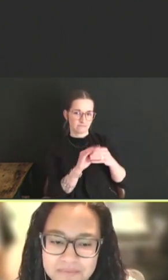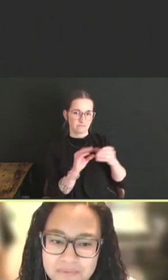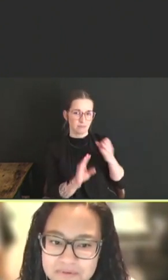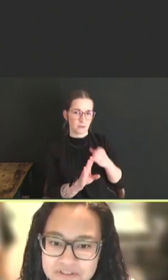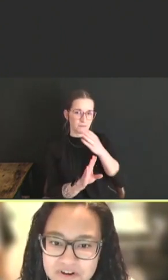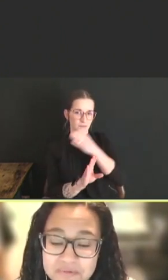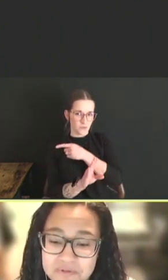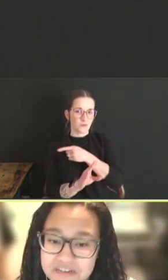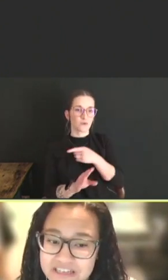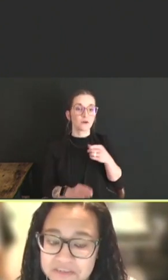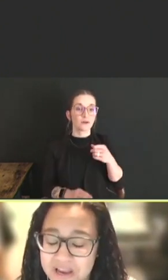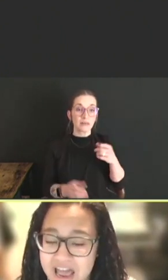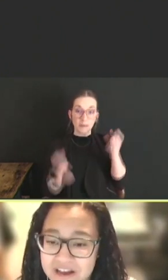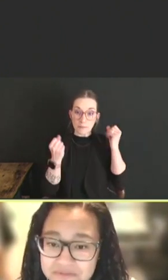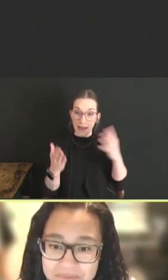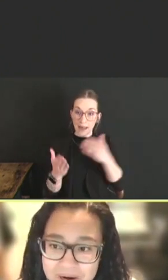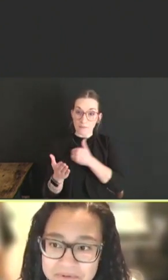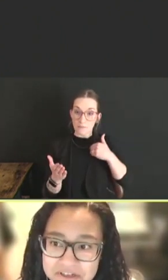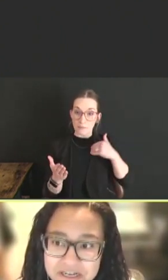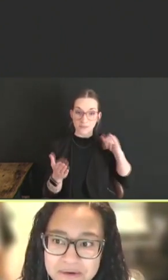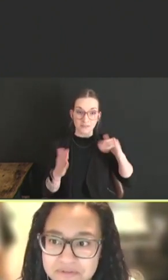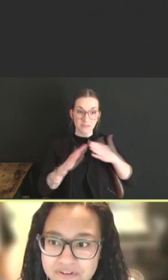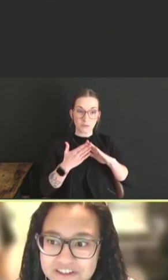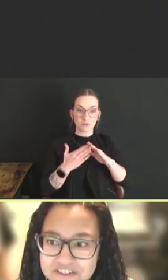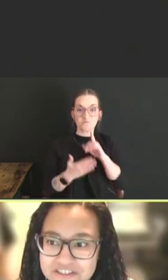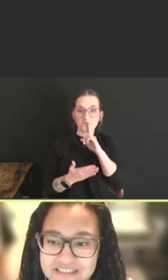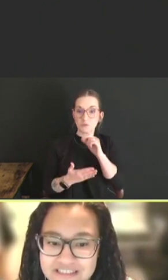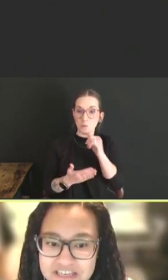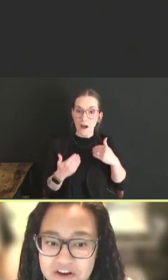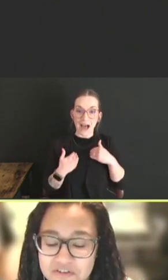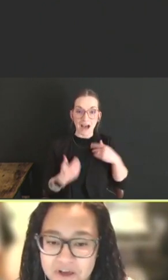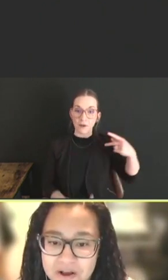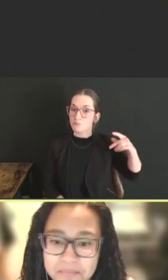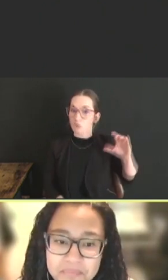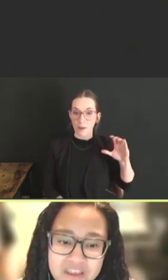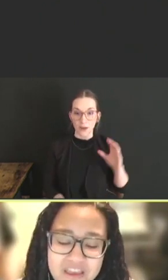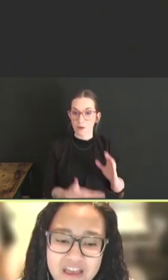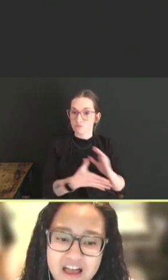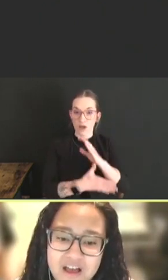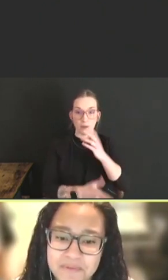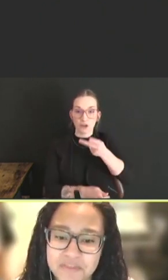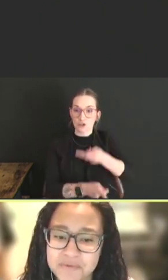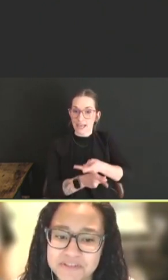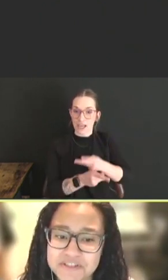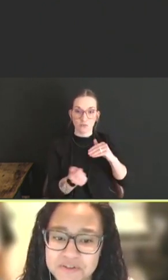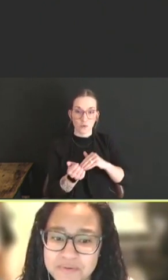members of our community don't have a primary care provider to seek care from, and those that